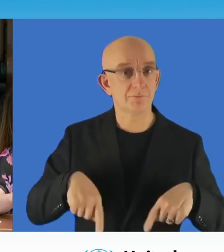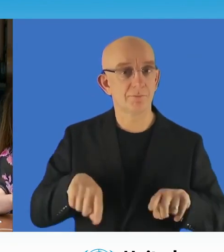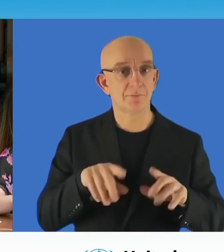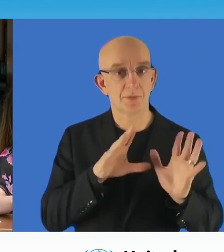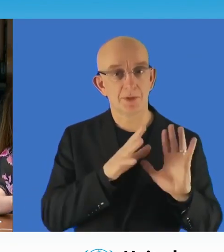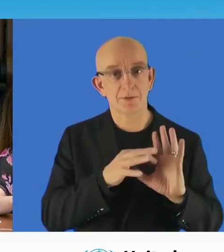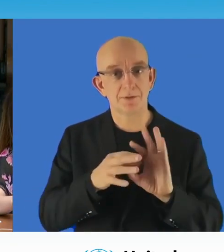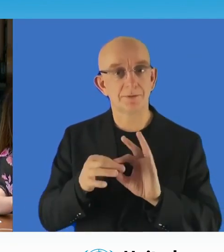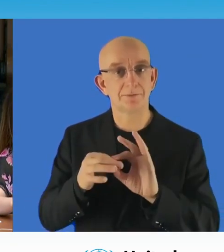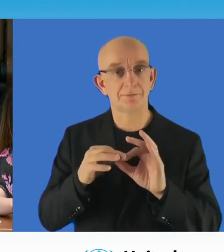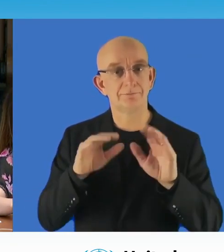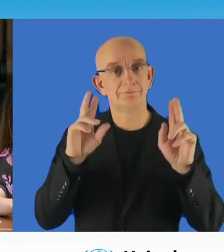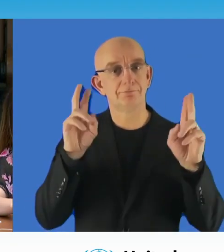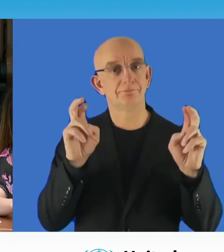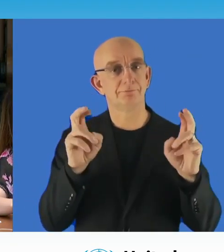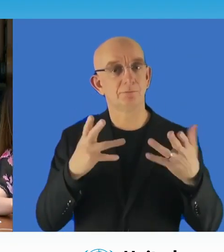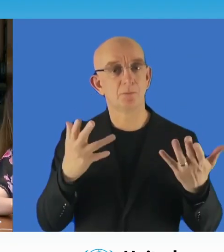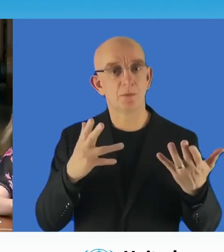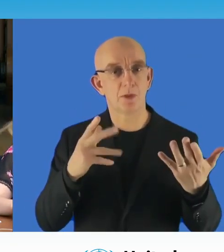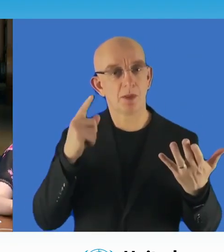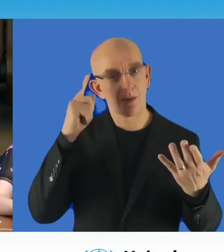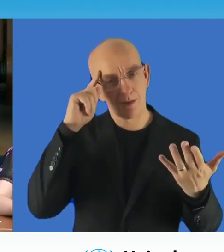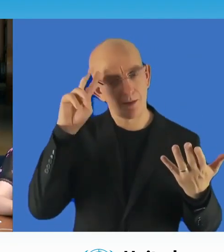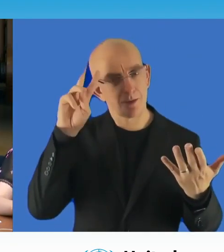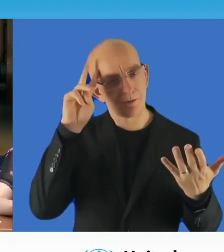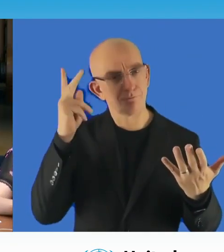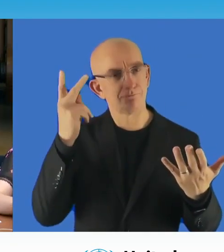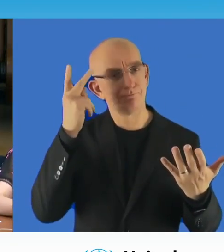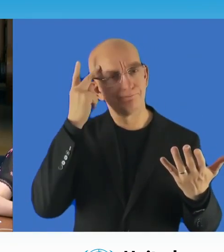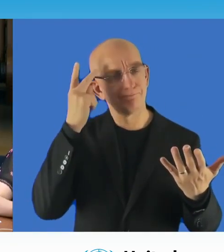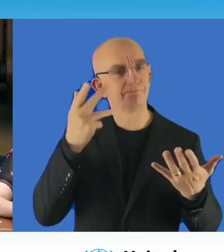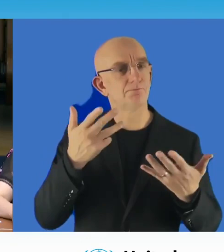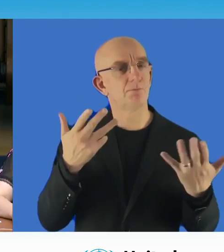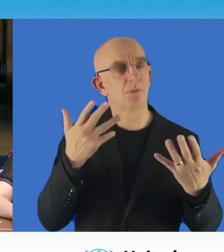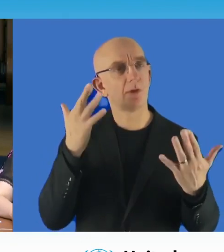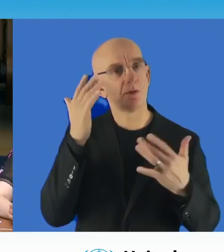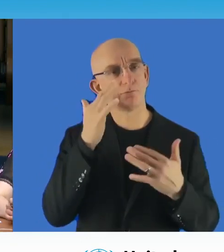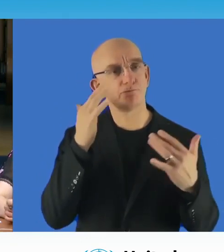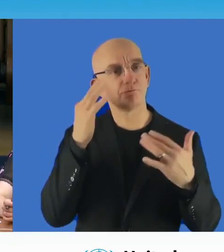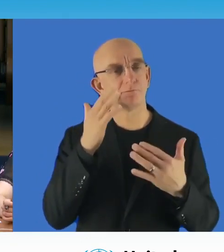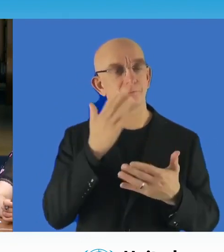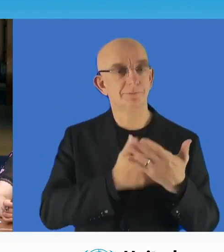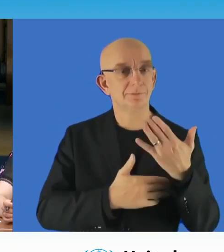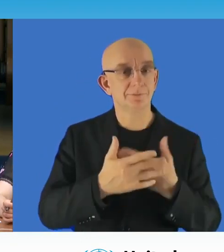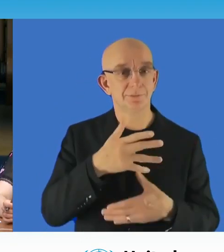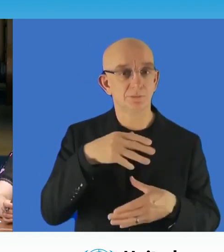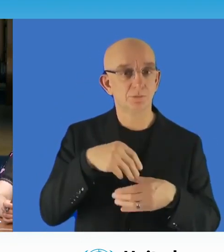Junction is marked by complex Global crisis with far-reaching and profound ramifications